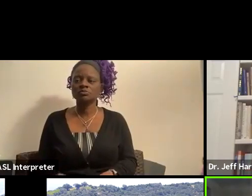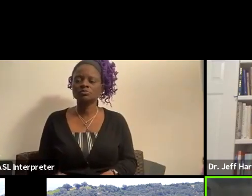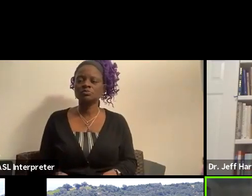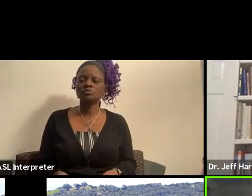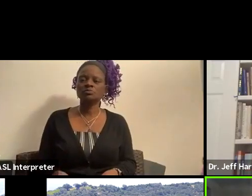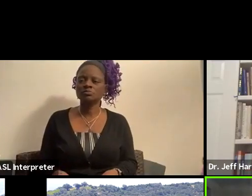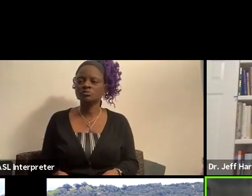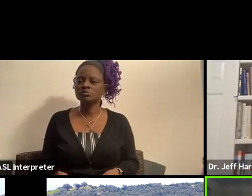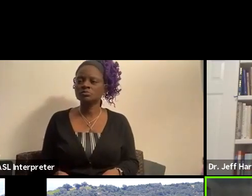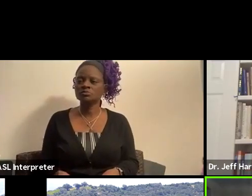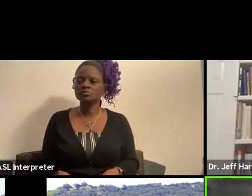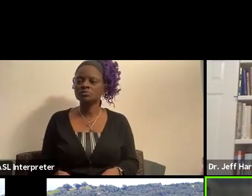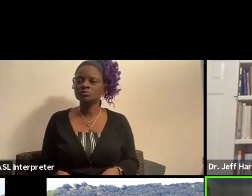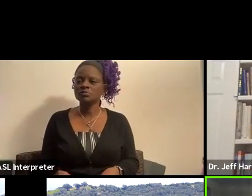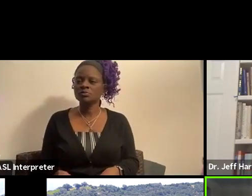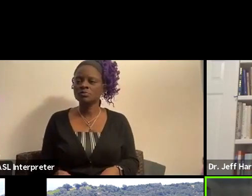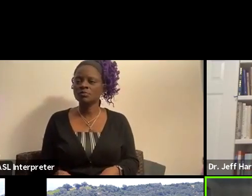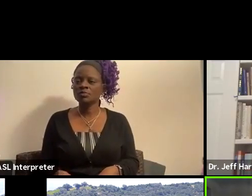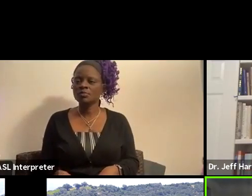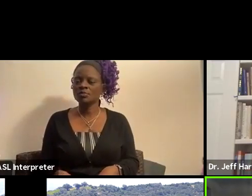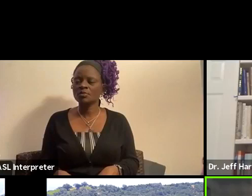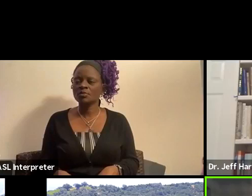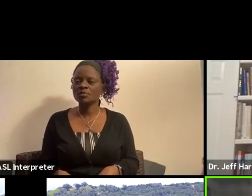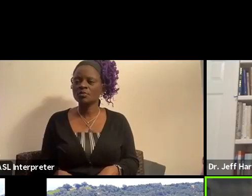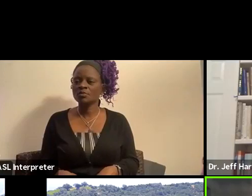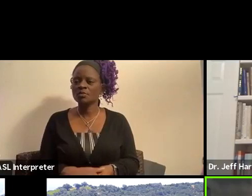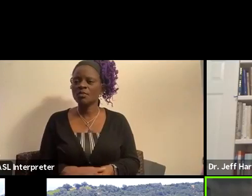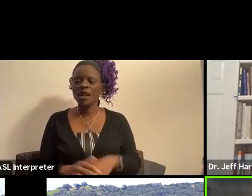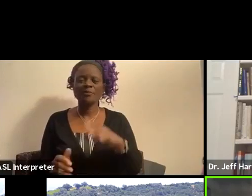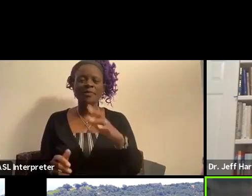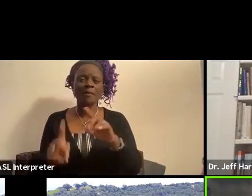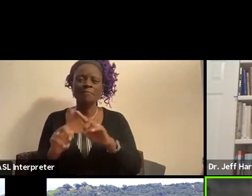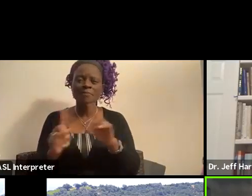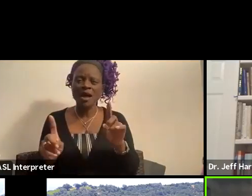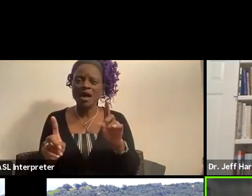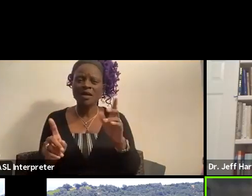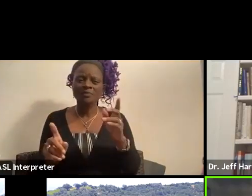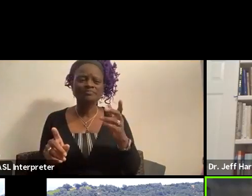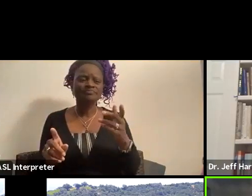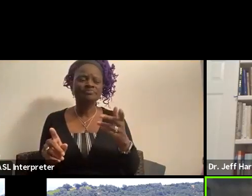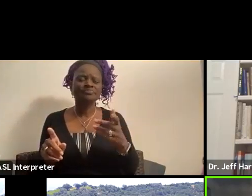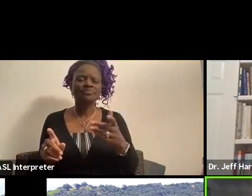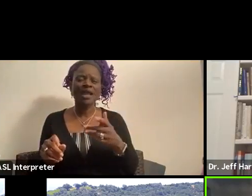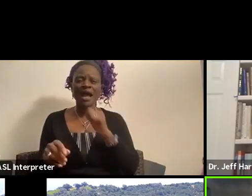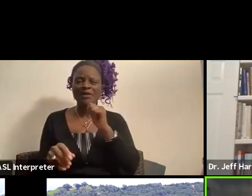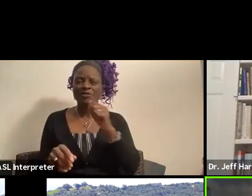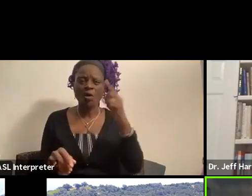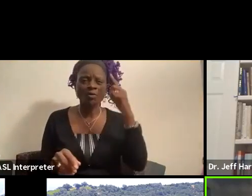doesn't have 30 more people there is contributing heavily to the surge. I would think it's more just the